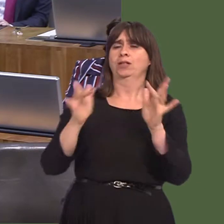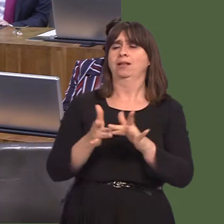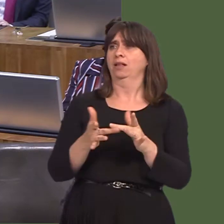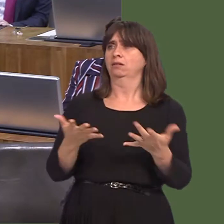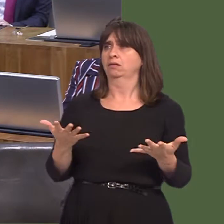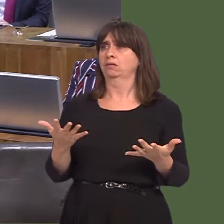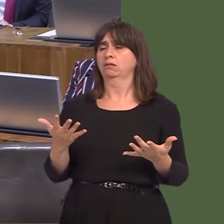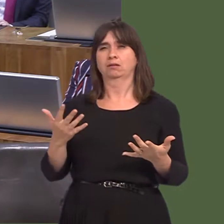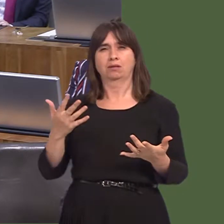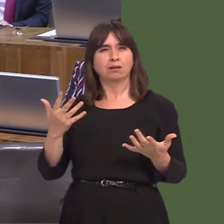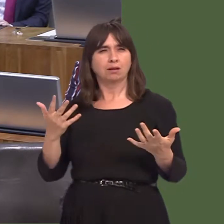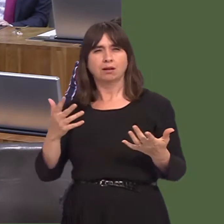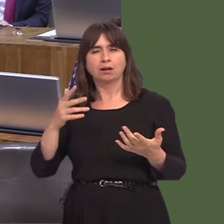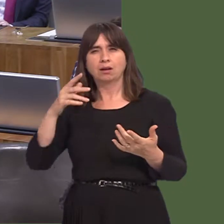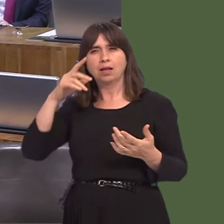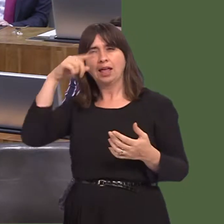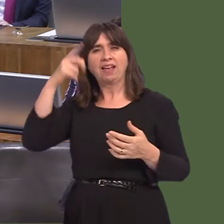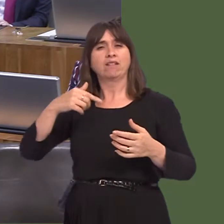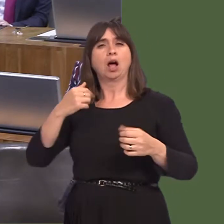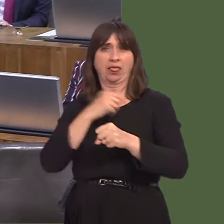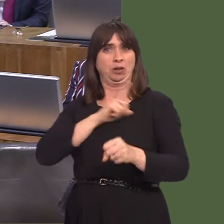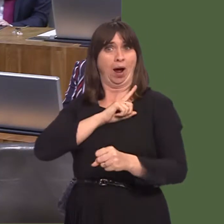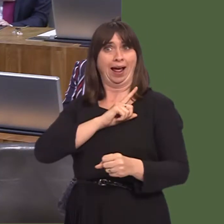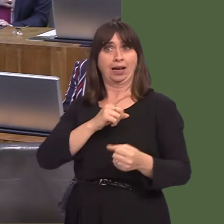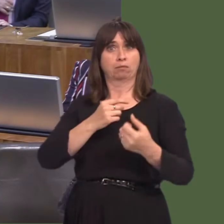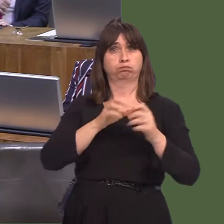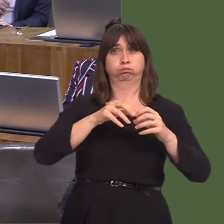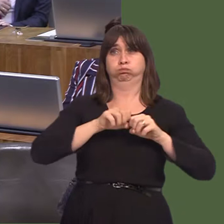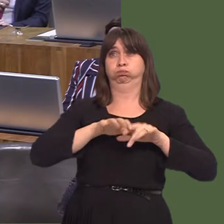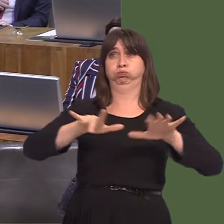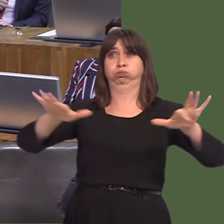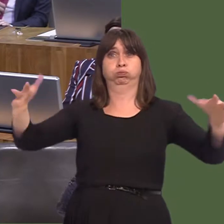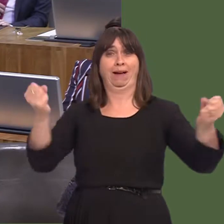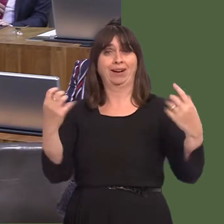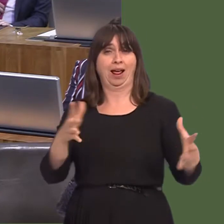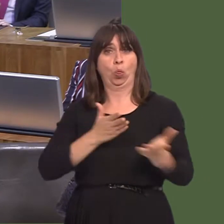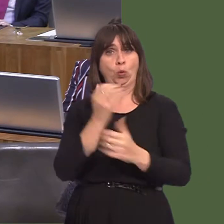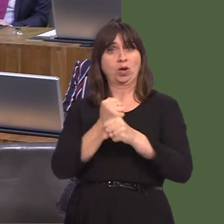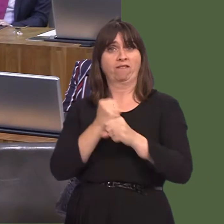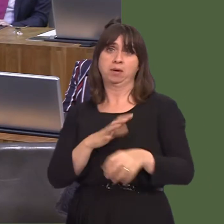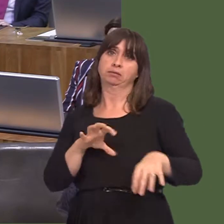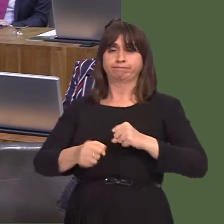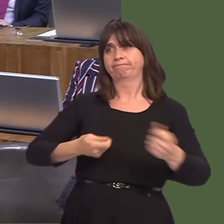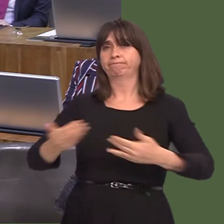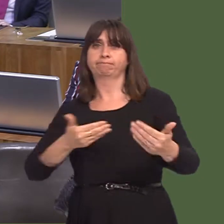If this had been left to the market, many of her constituents would have been left without broadband forever and a day.